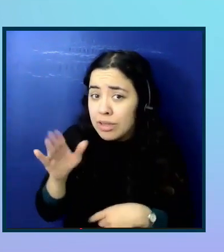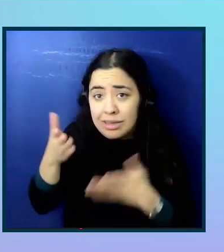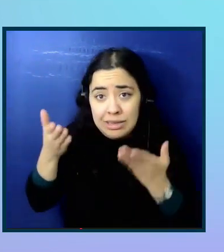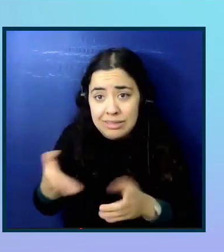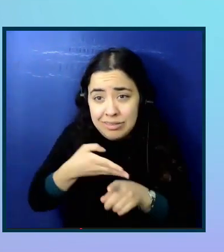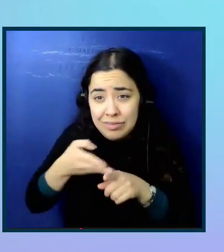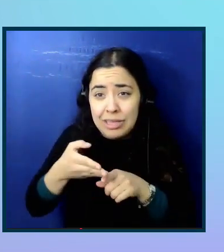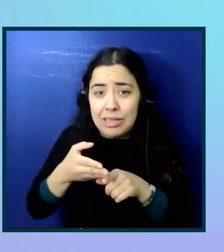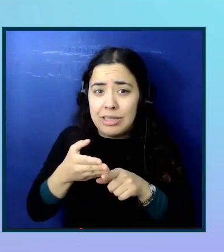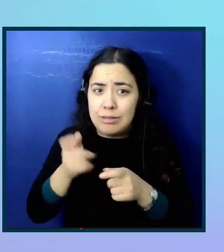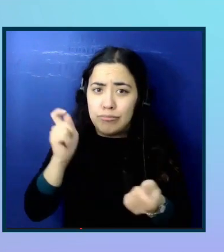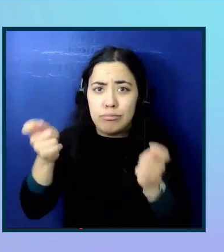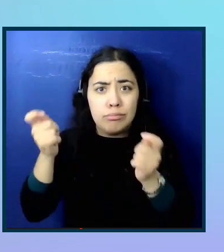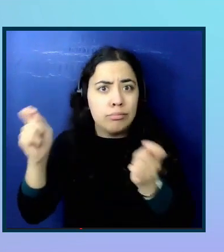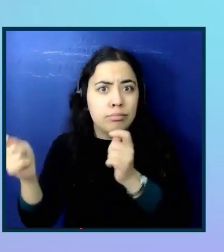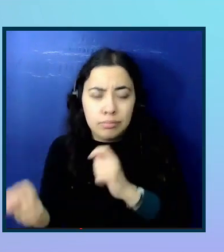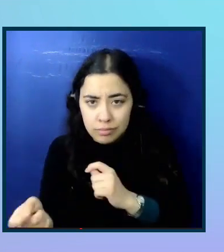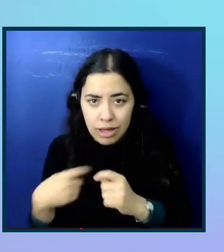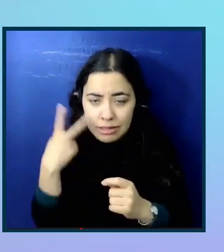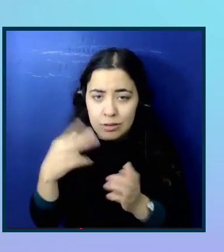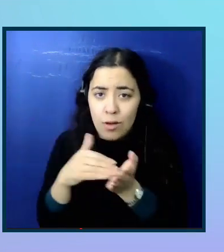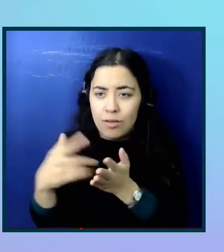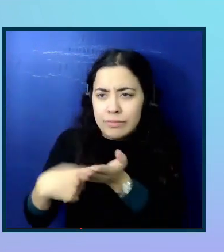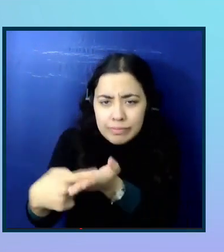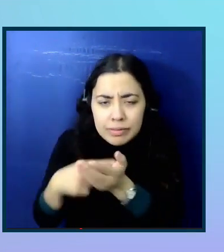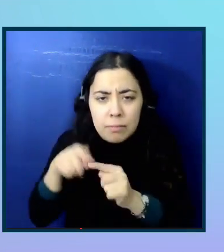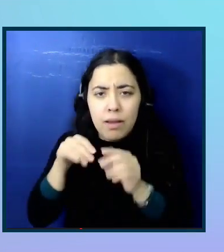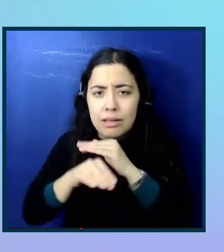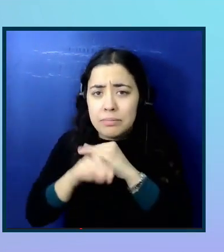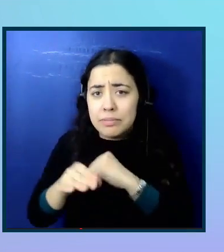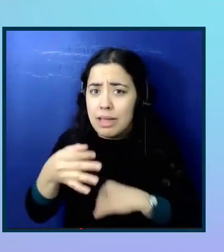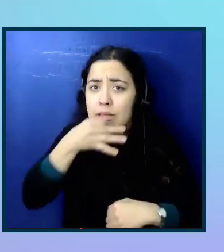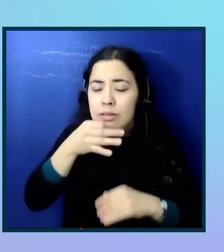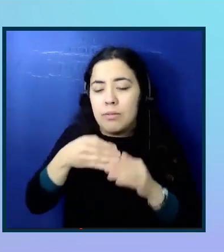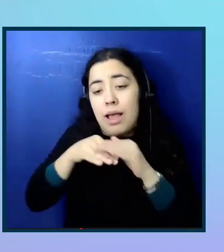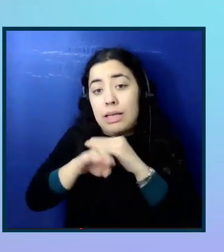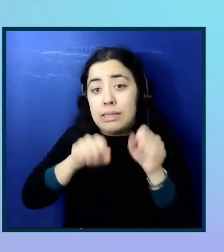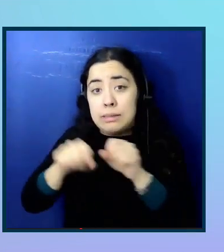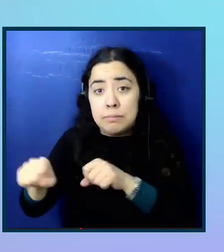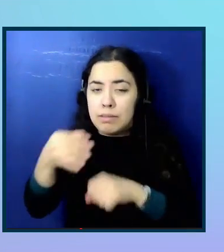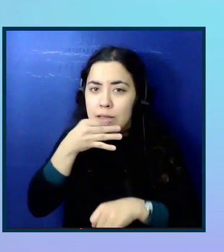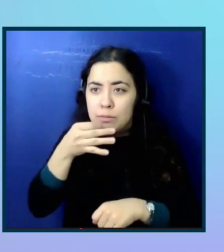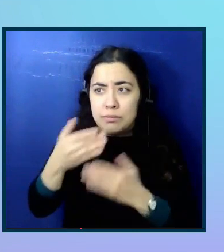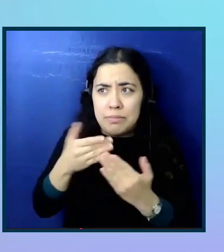Like I see a lot of discussion and even accessibility experts don't always agree on some topics.